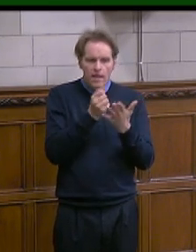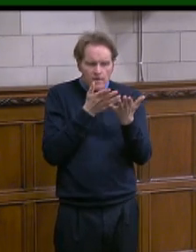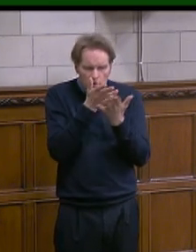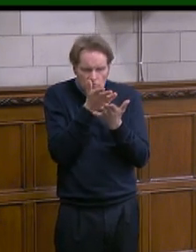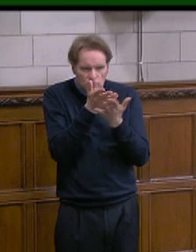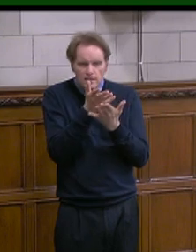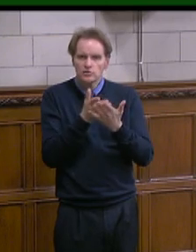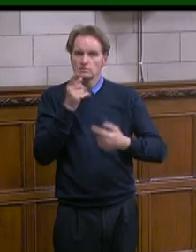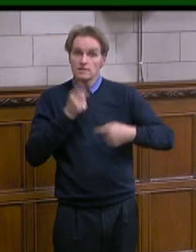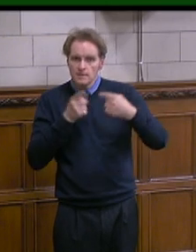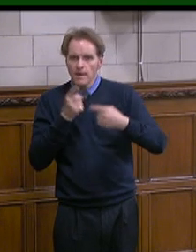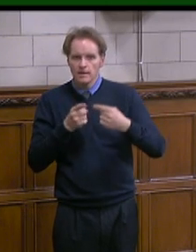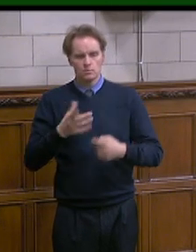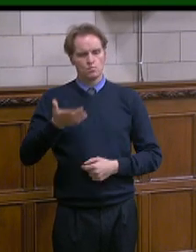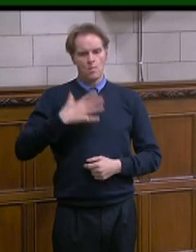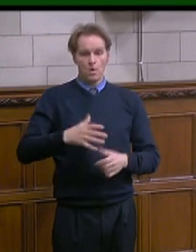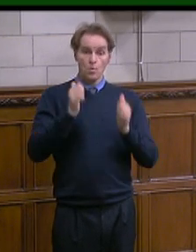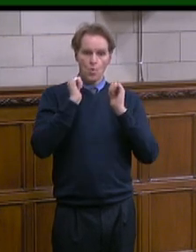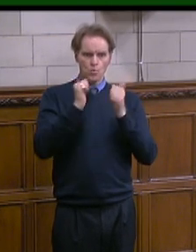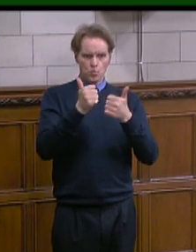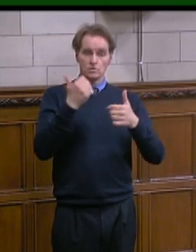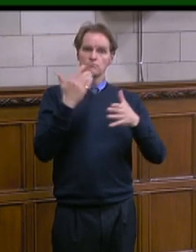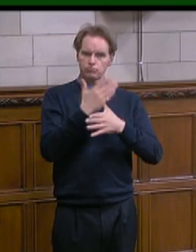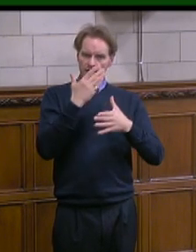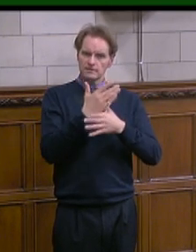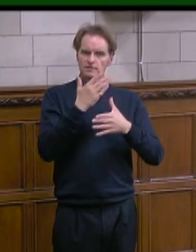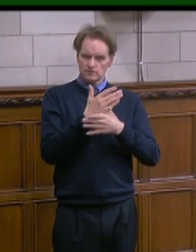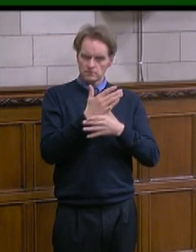good practice happening in Scotland, Wales and elsewhere.